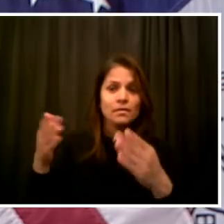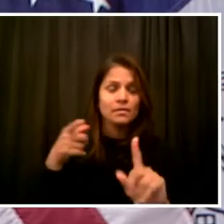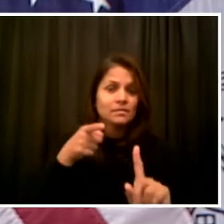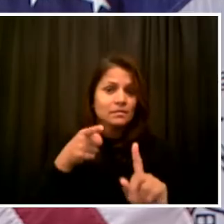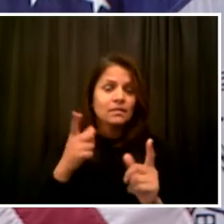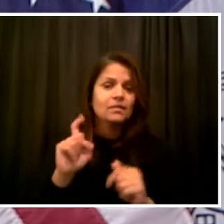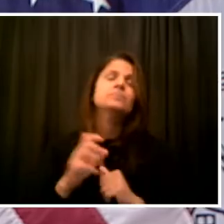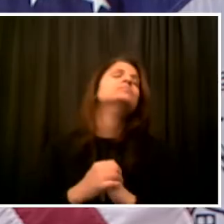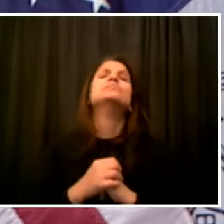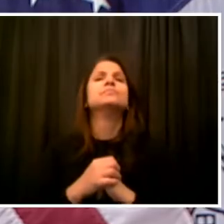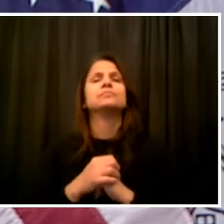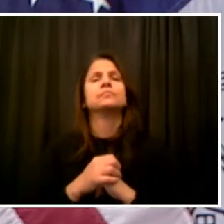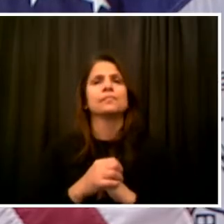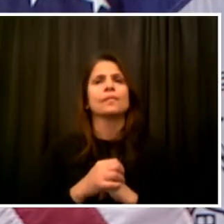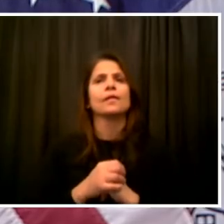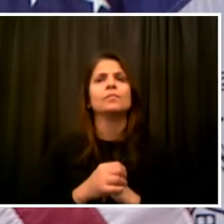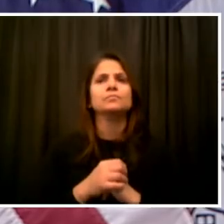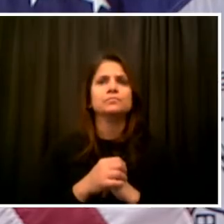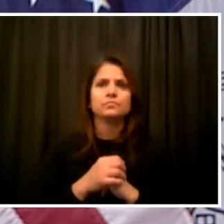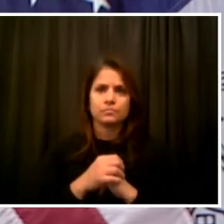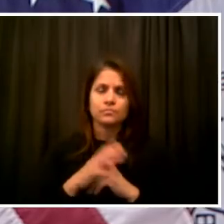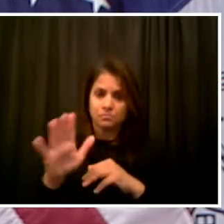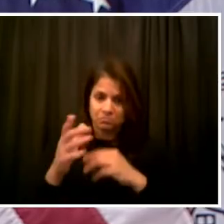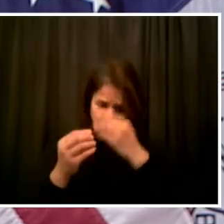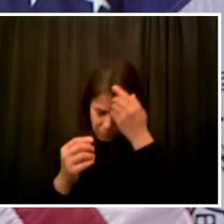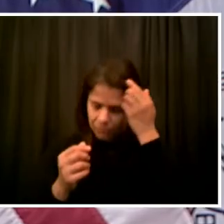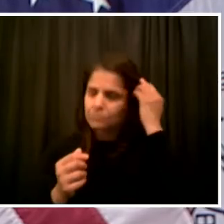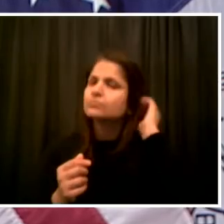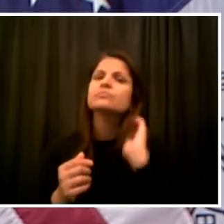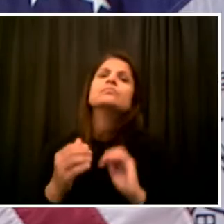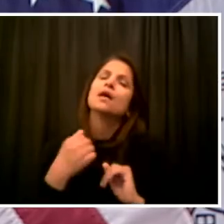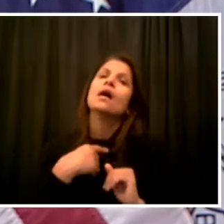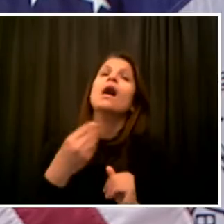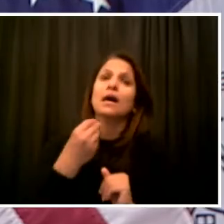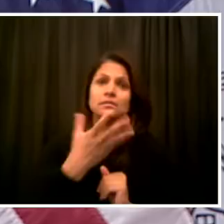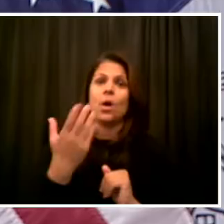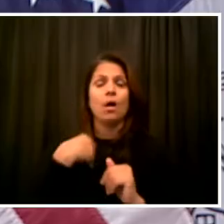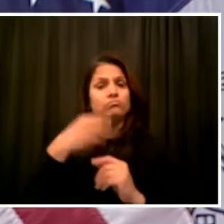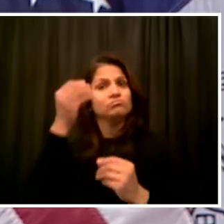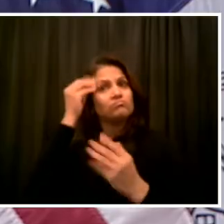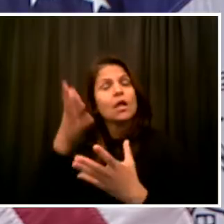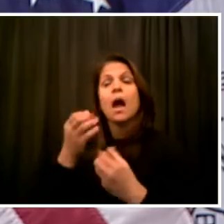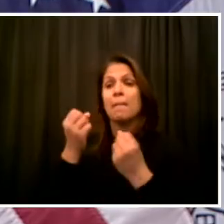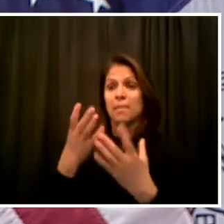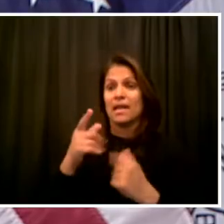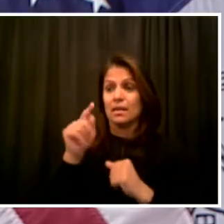NUMBER OF THEM ON FRIDAAY ND SOME RESTRAUAN TAND SMALL BUSINESS OWNERS ON THE SMAL LBINUSE SS